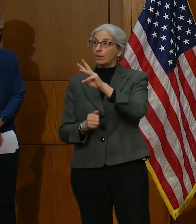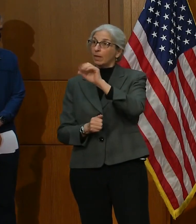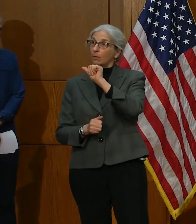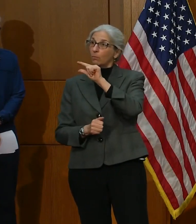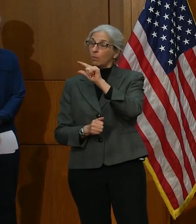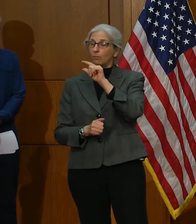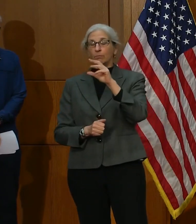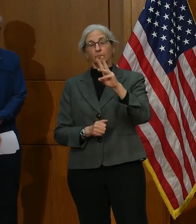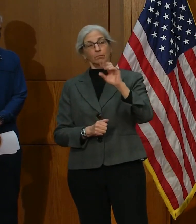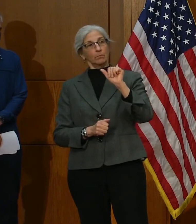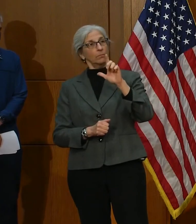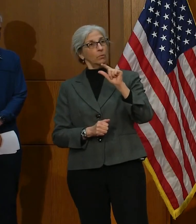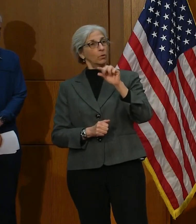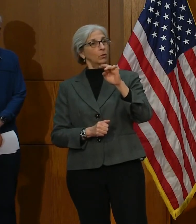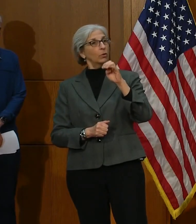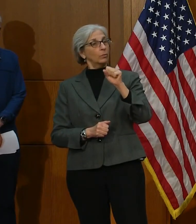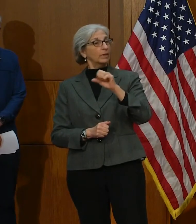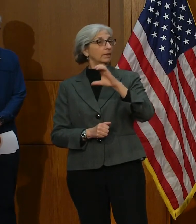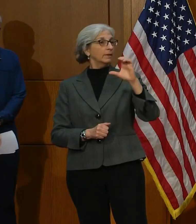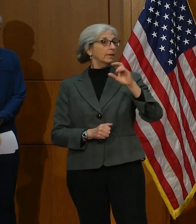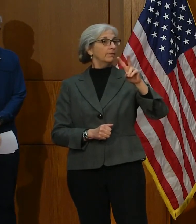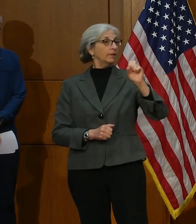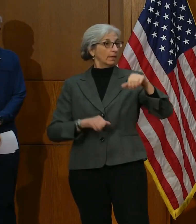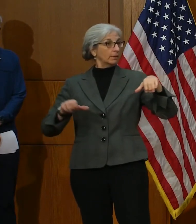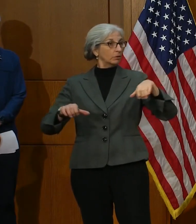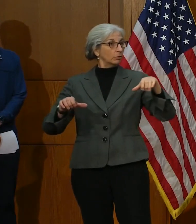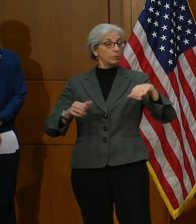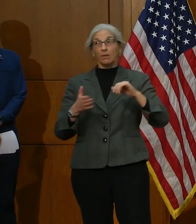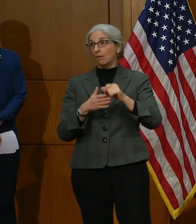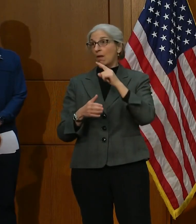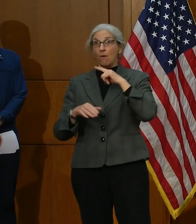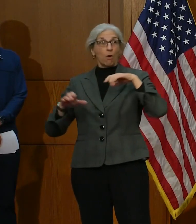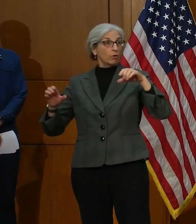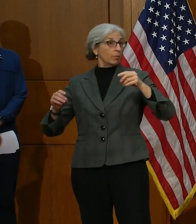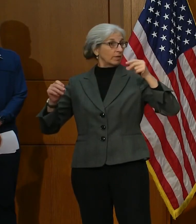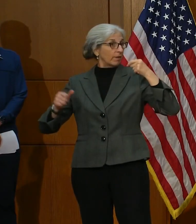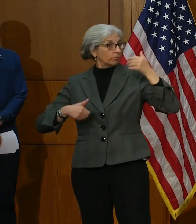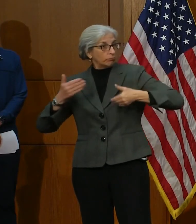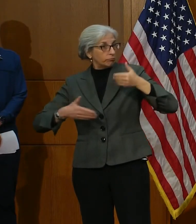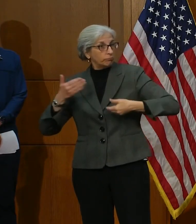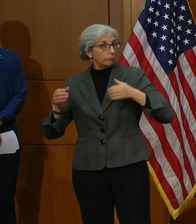QUESTION. I'M I'M PLEASED WITH THE WORK THAT THEY'RE DOING THERE. I CAN PROMISE YOU